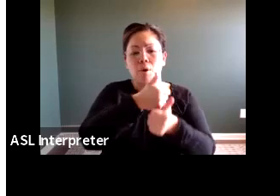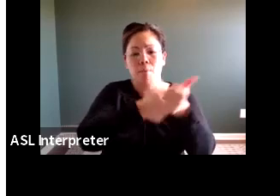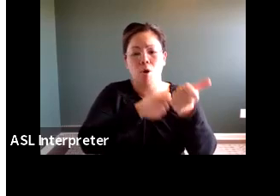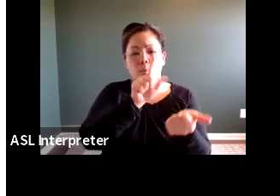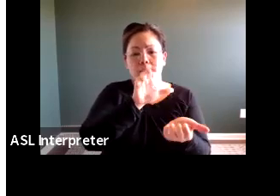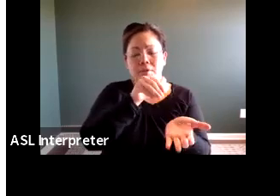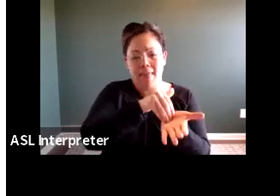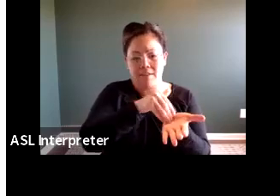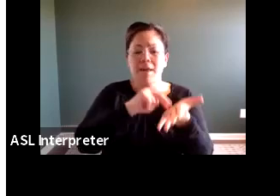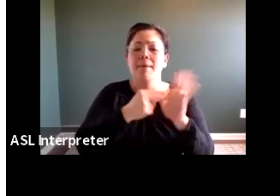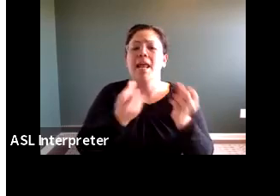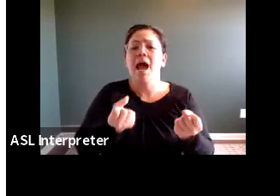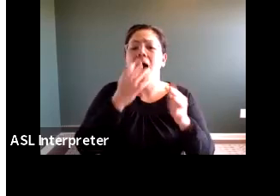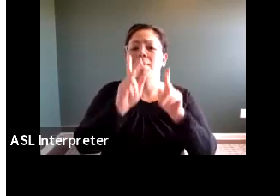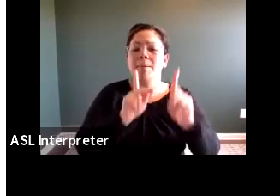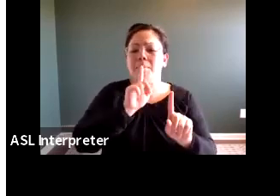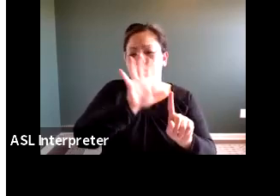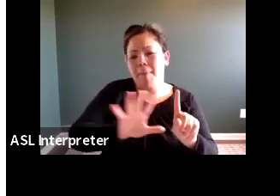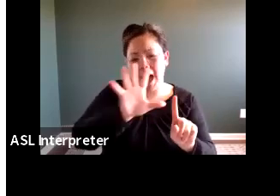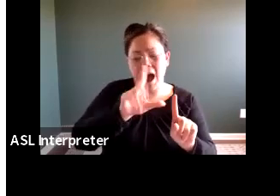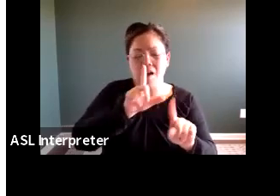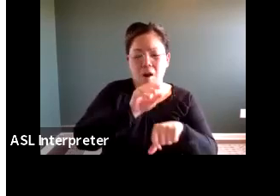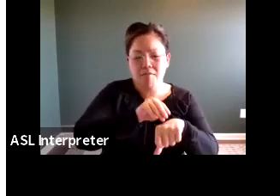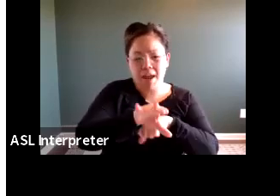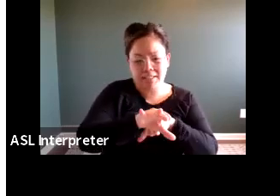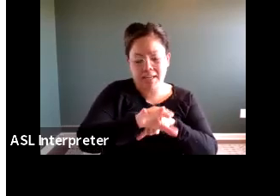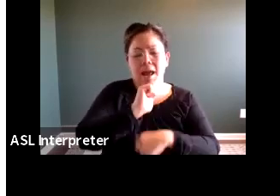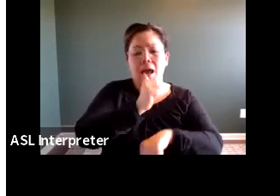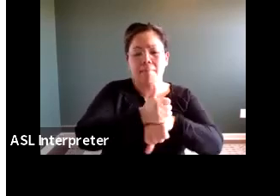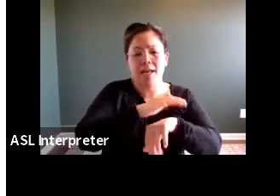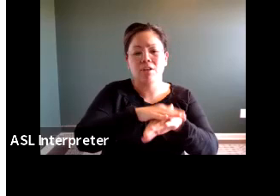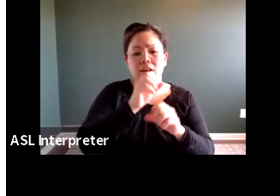So about how many people are infected based on the total number of people in your population.